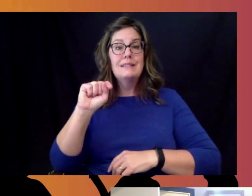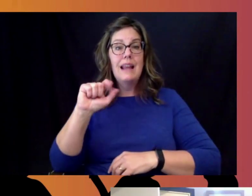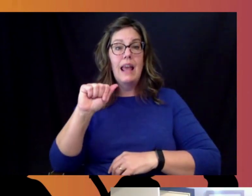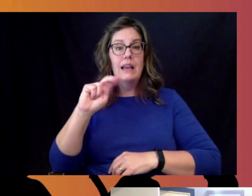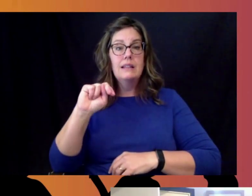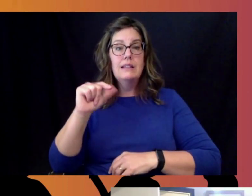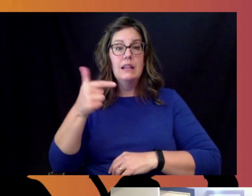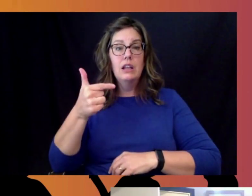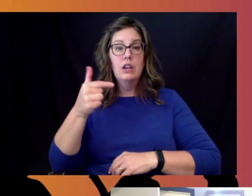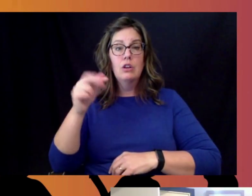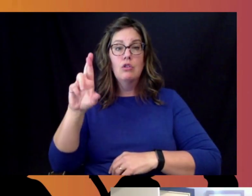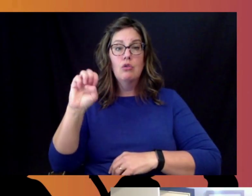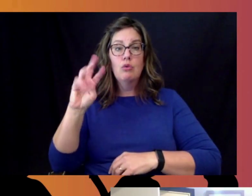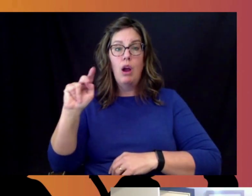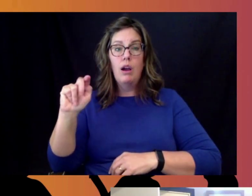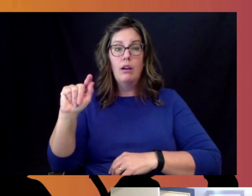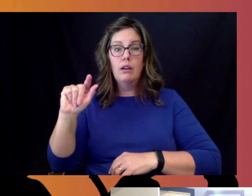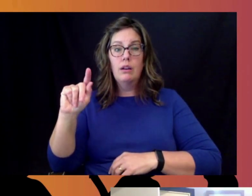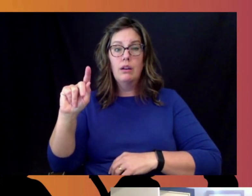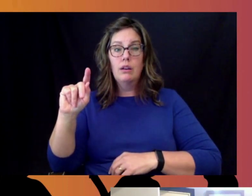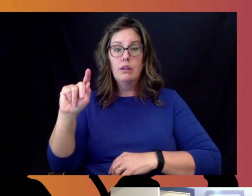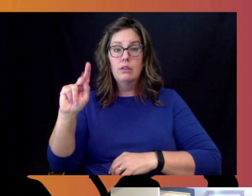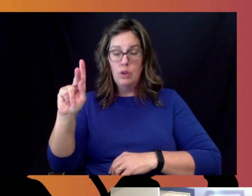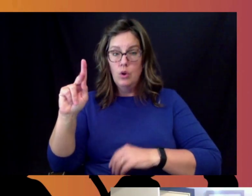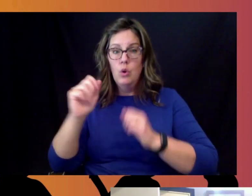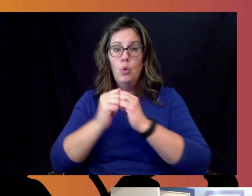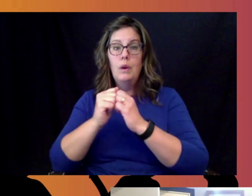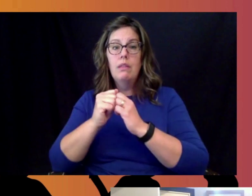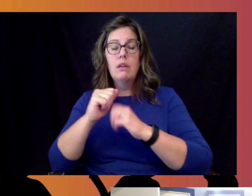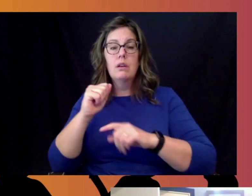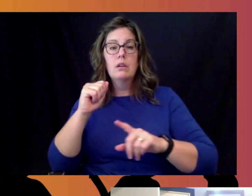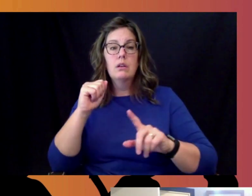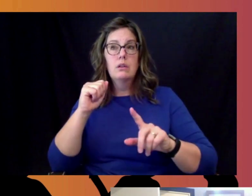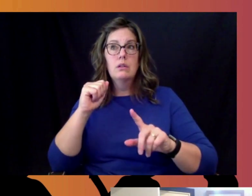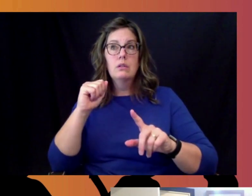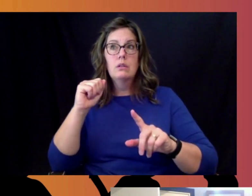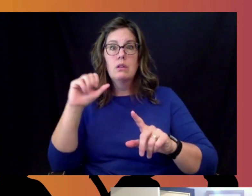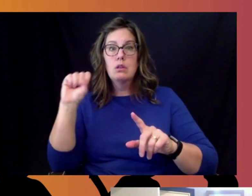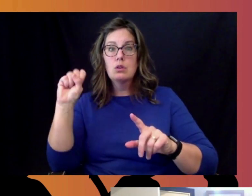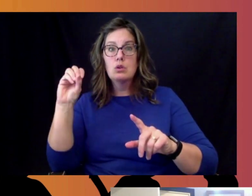in um fighting the dakota access pipeline which has been defeated so that's